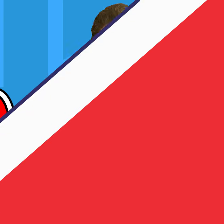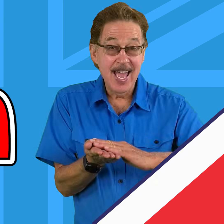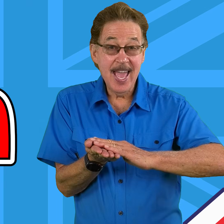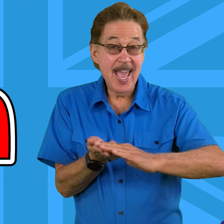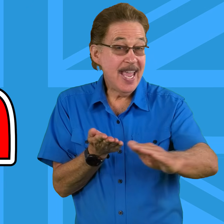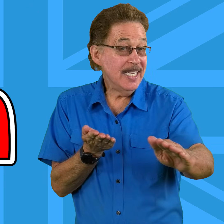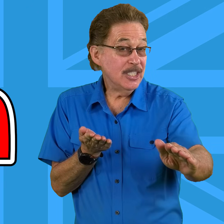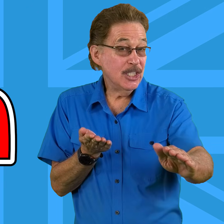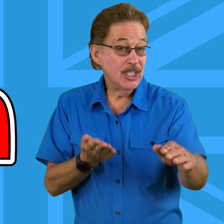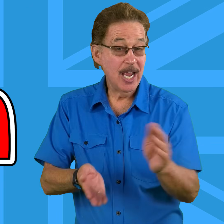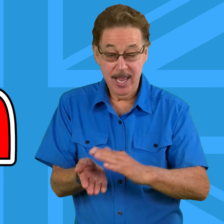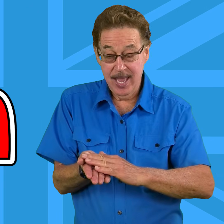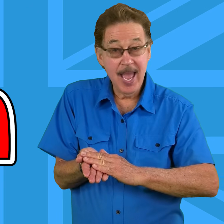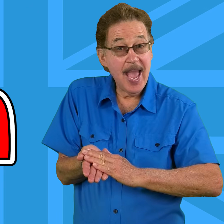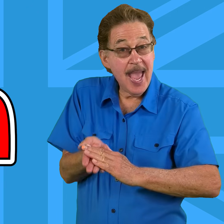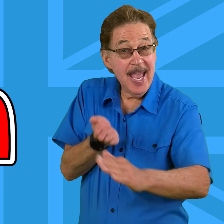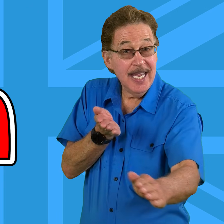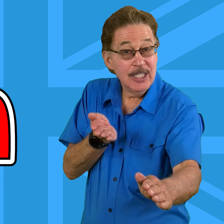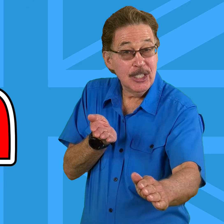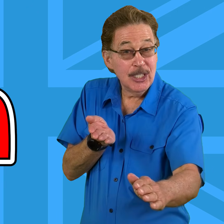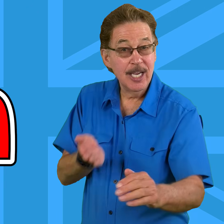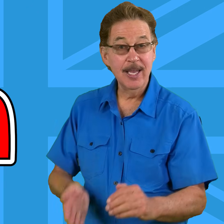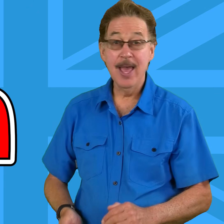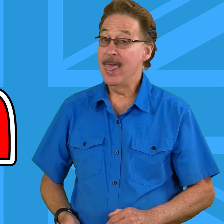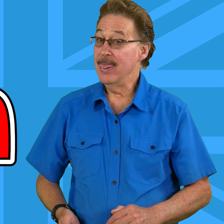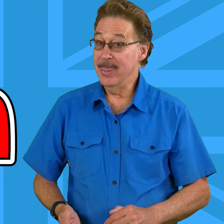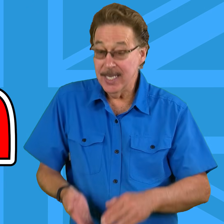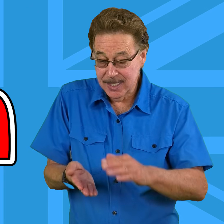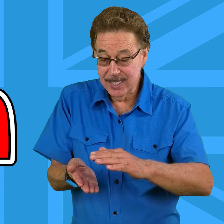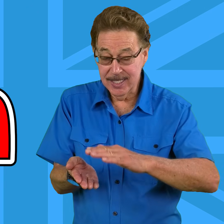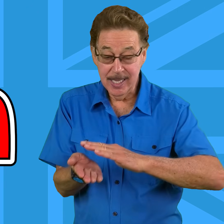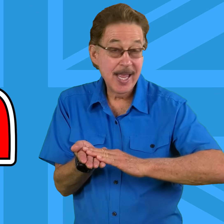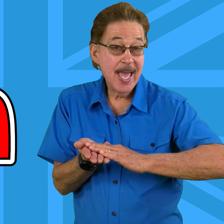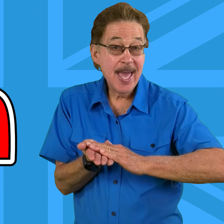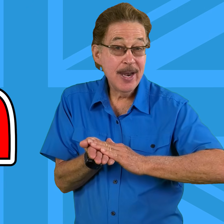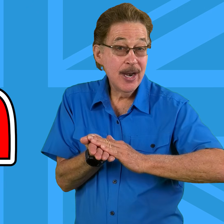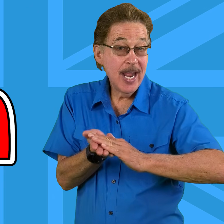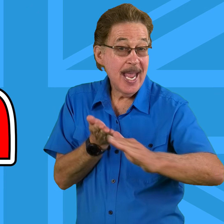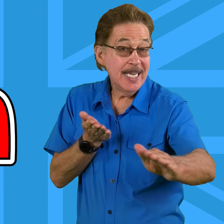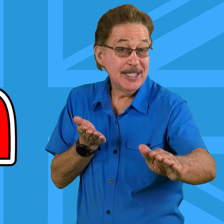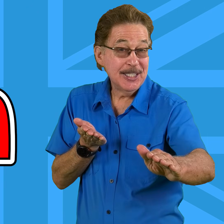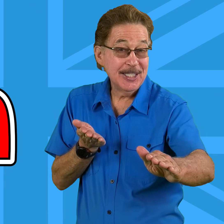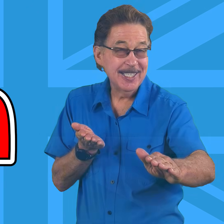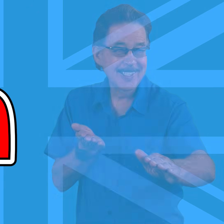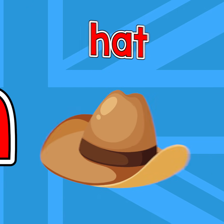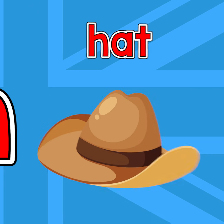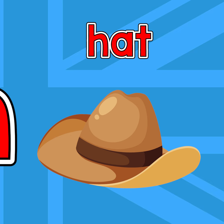H, h, this is the letter h